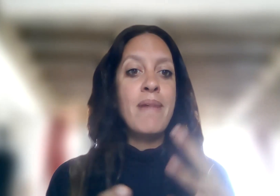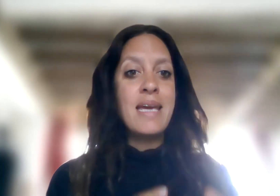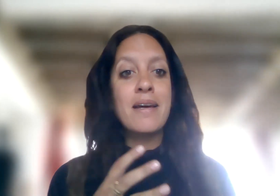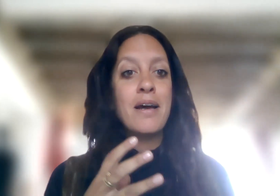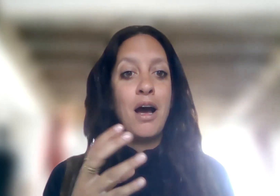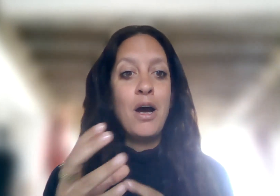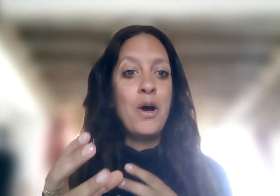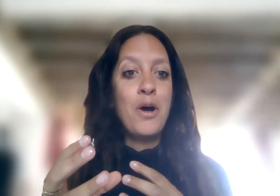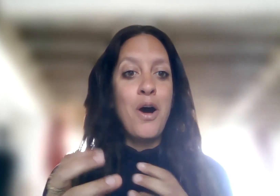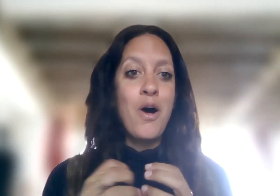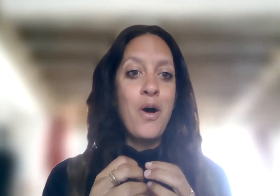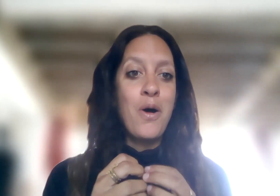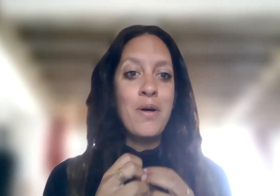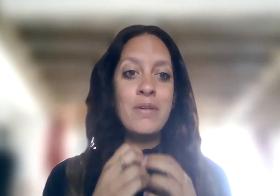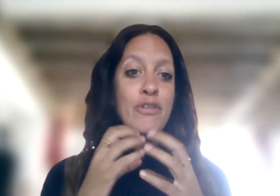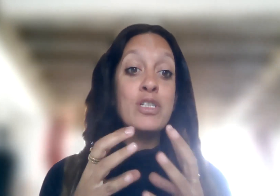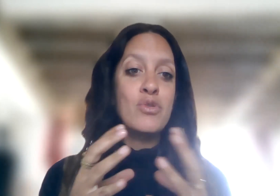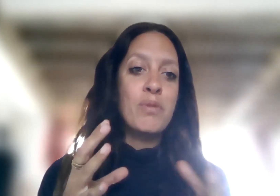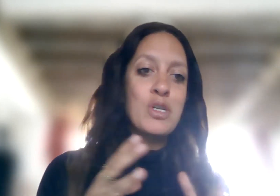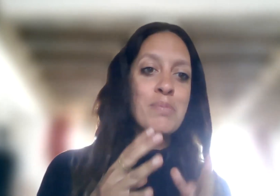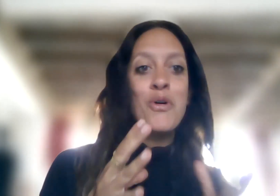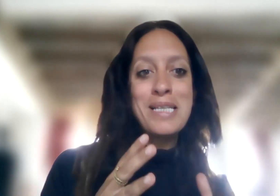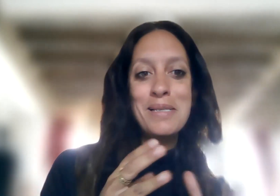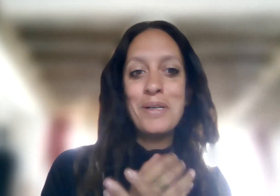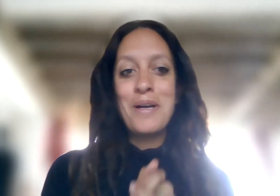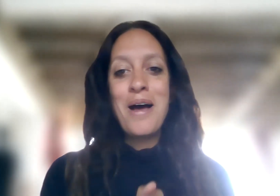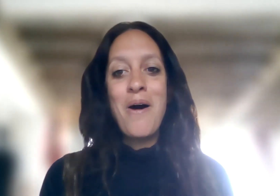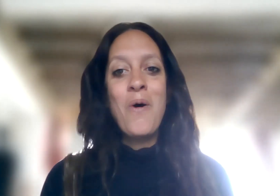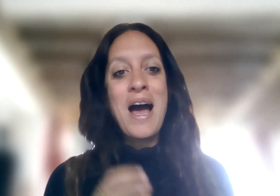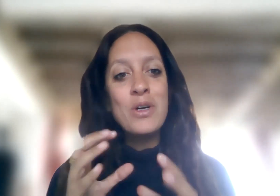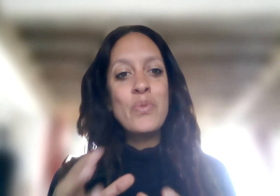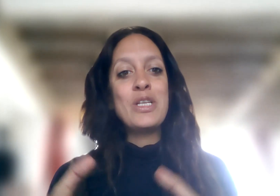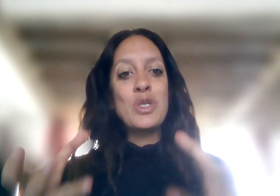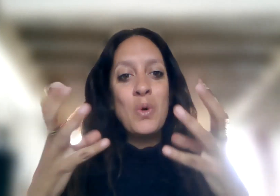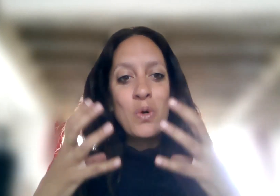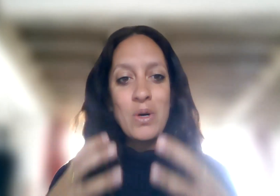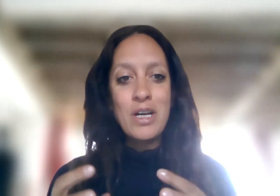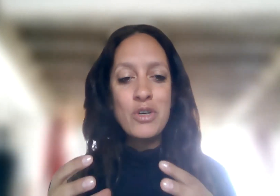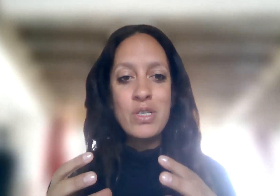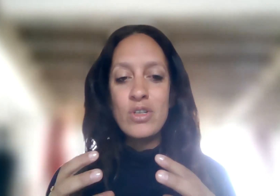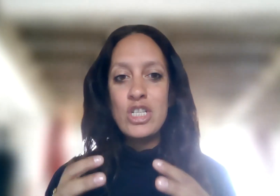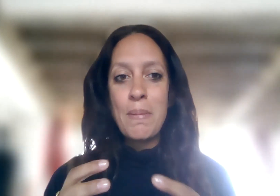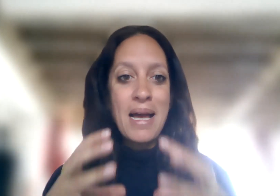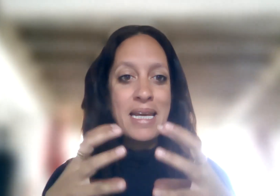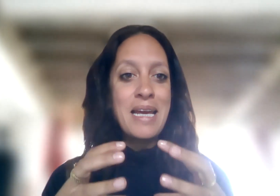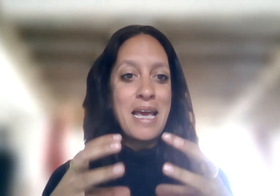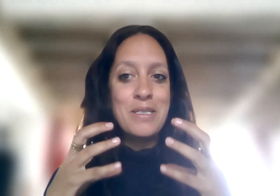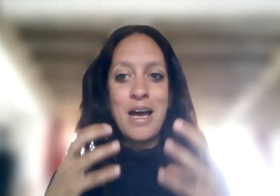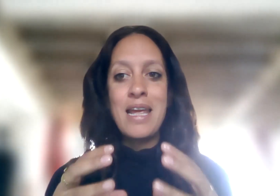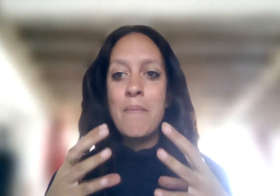general advice. It will be anything from do you have any ideas on how to make